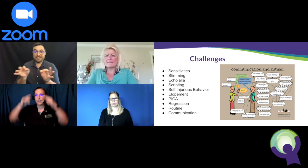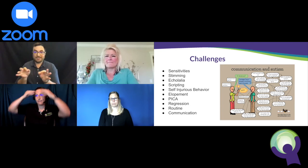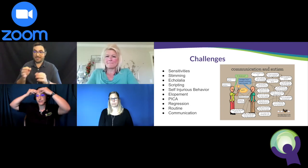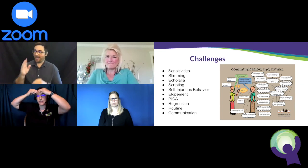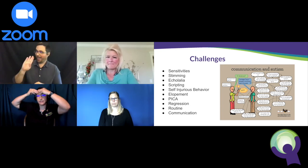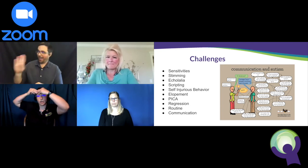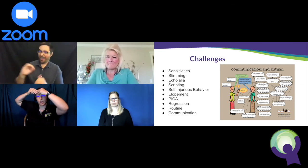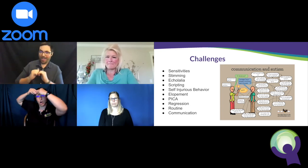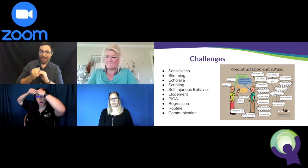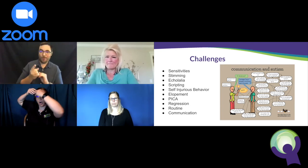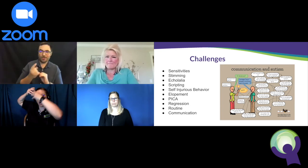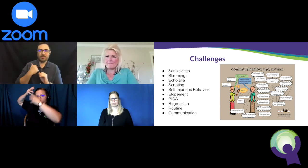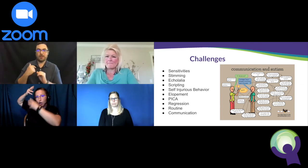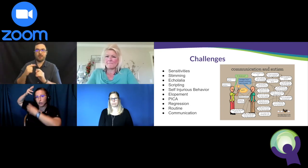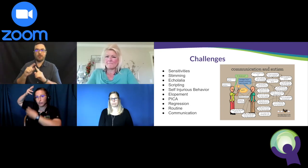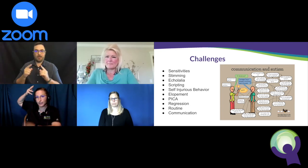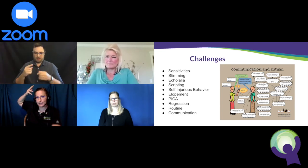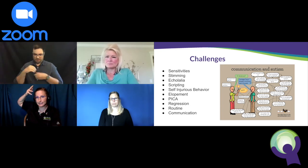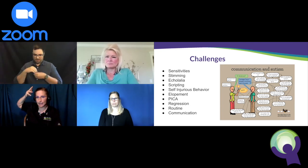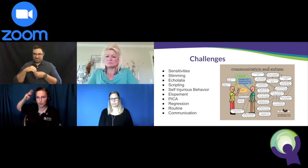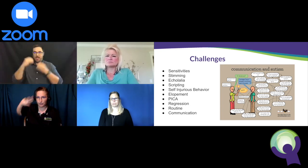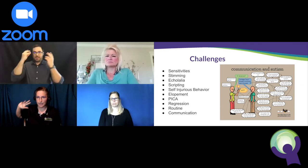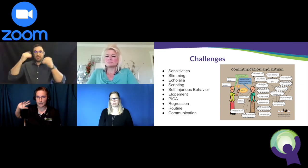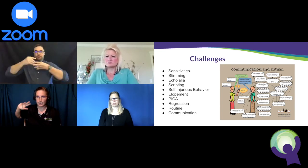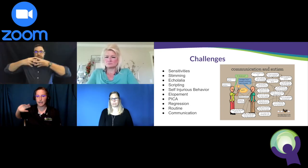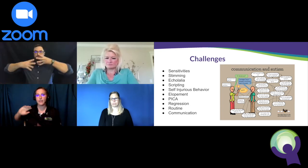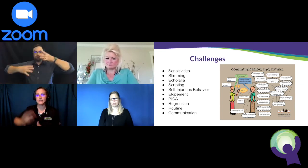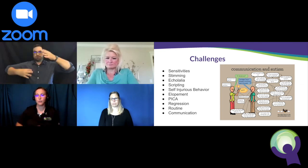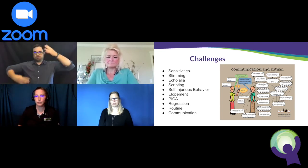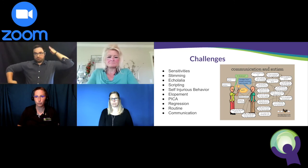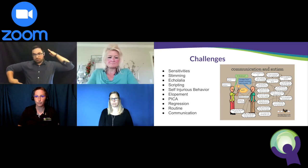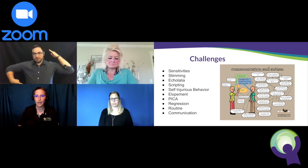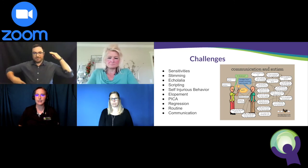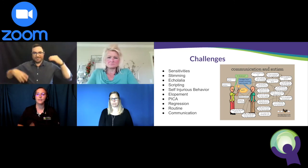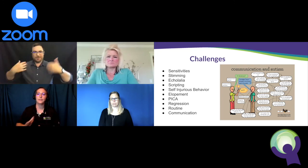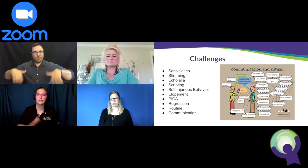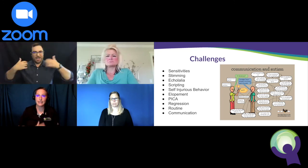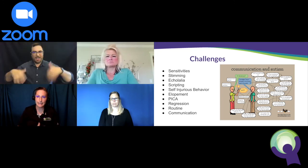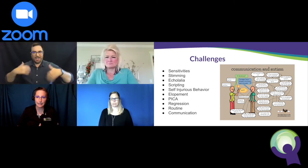and these are all the things that they're thinking and that's going through their mind and that they're taking it in their